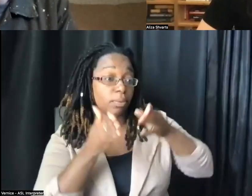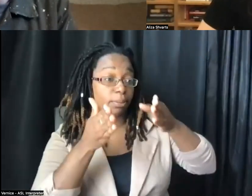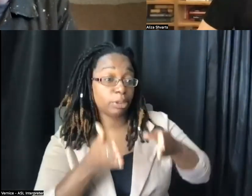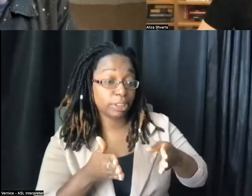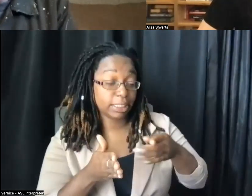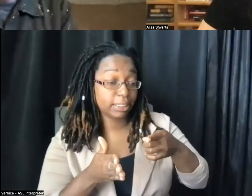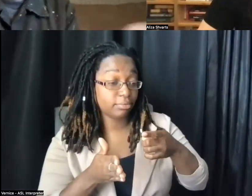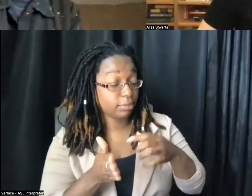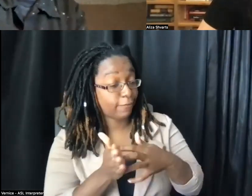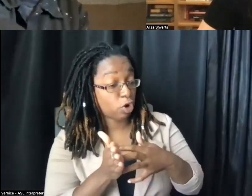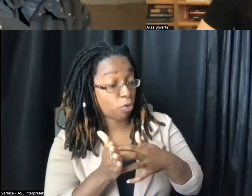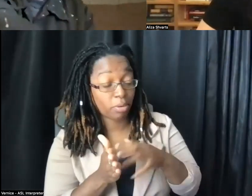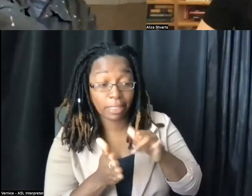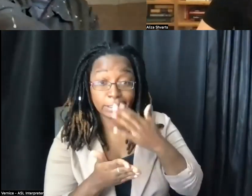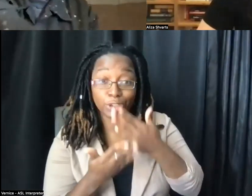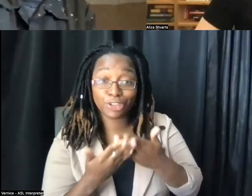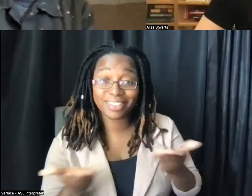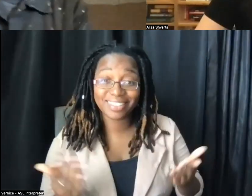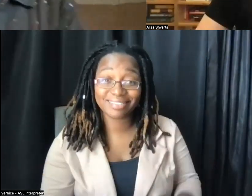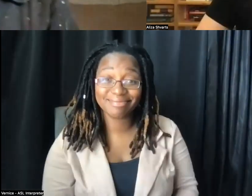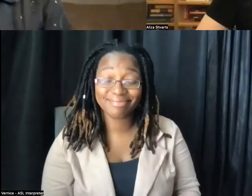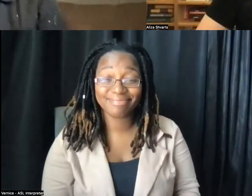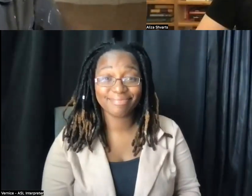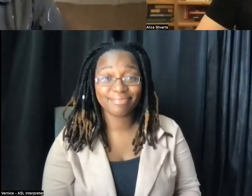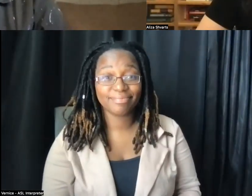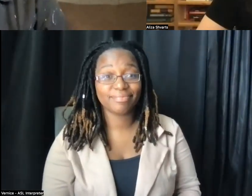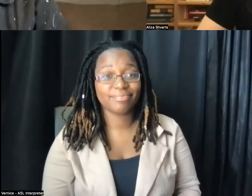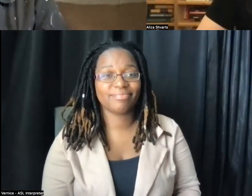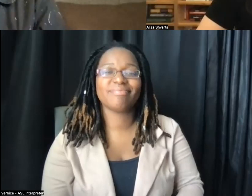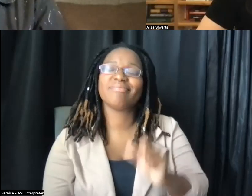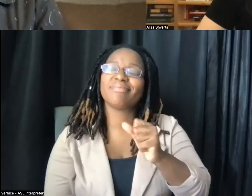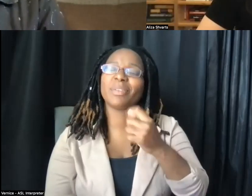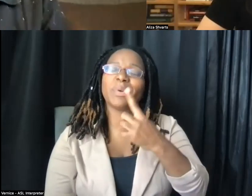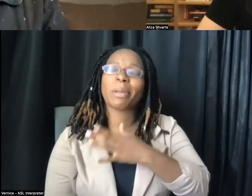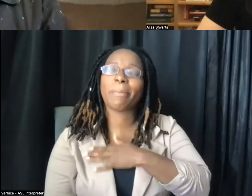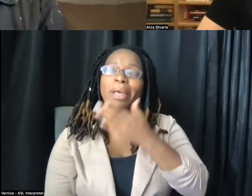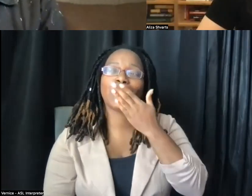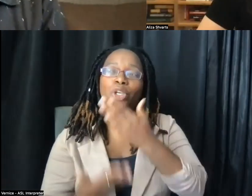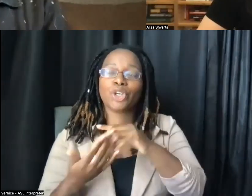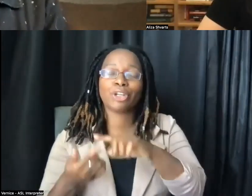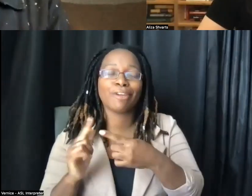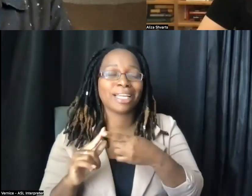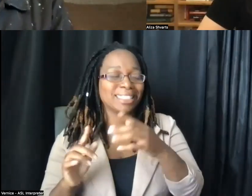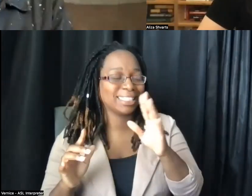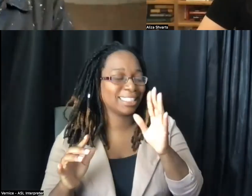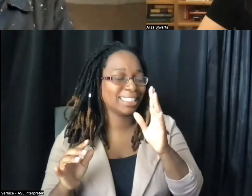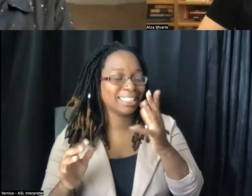one's authentic self, that is so vulnerable. That's a great strategy. MEREDITH TALUSAN: Yeah! One of my friends